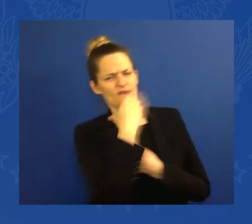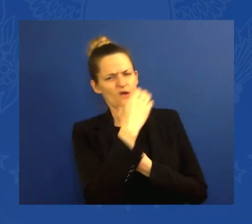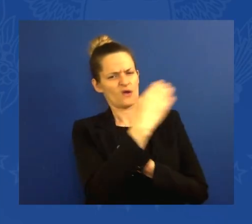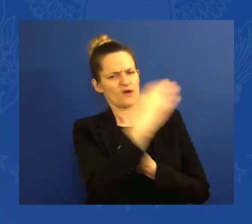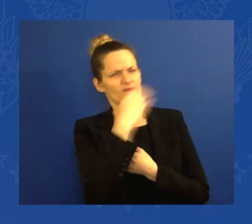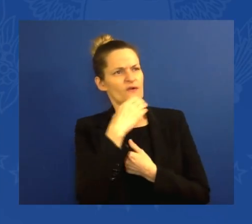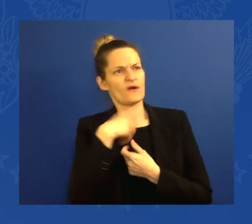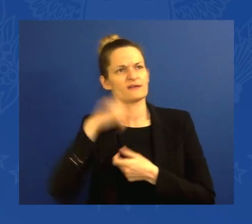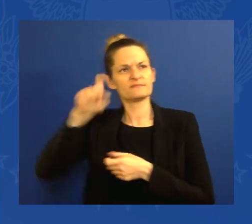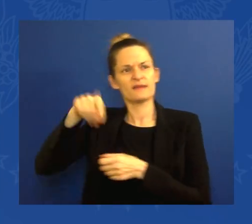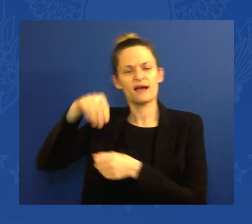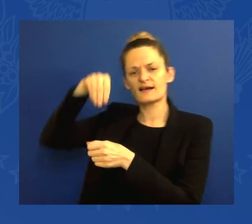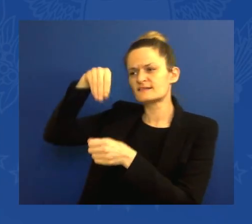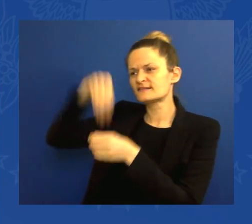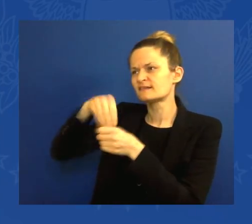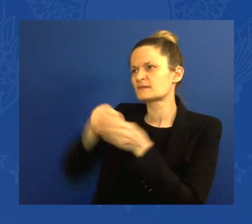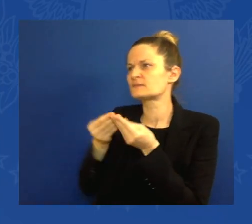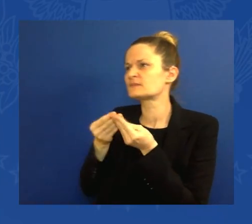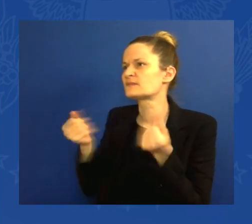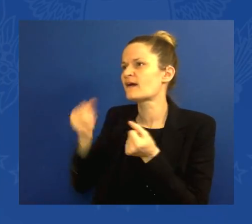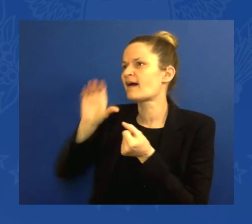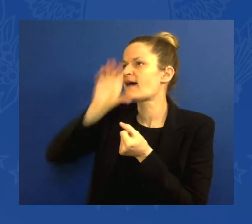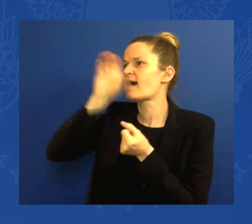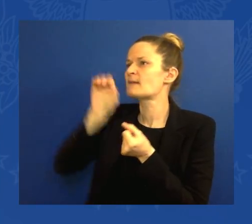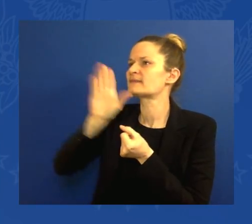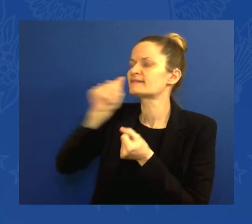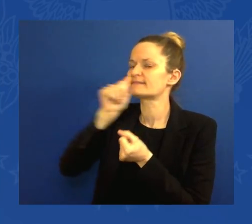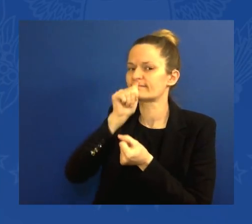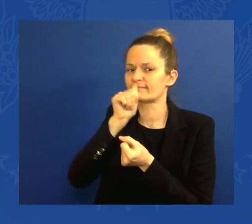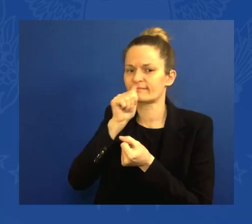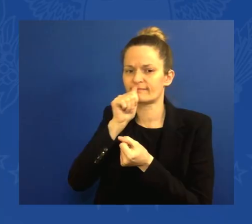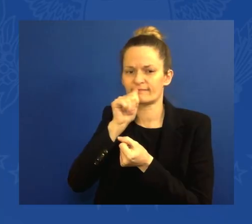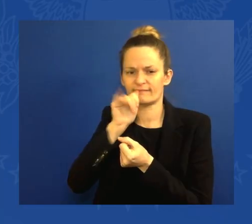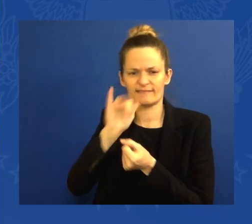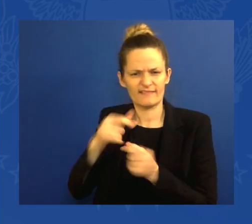after filing my harassment lawsuit against chairman and CEO of Fox News, Roger Ailes,